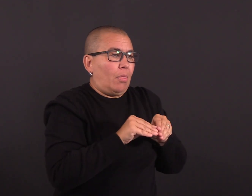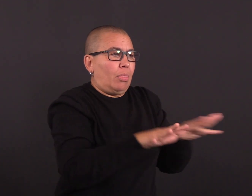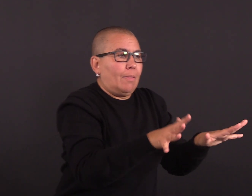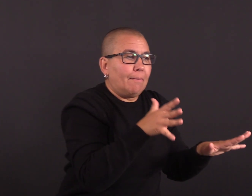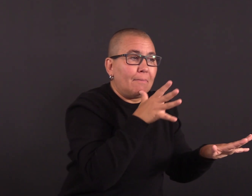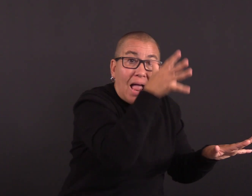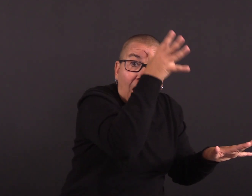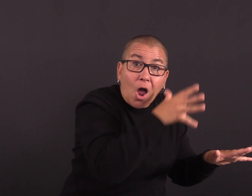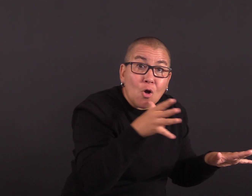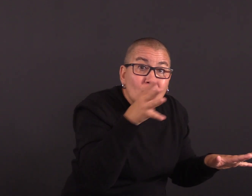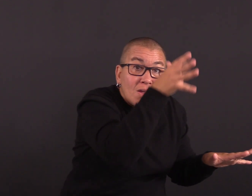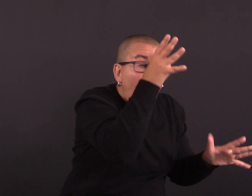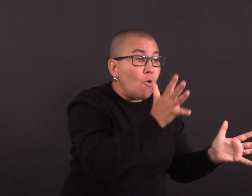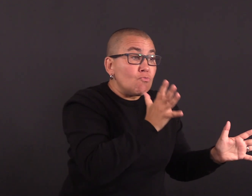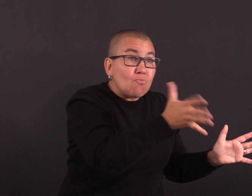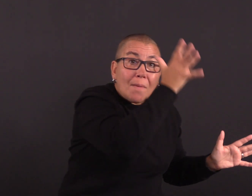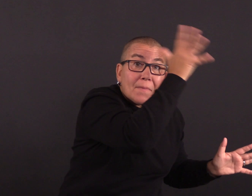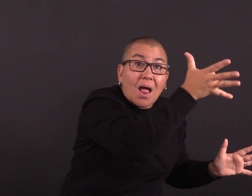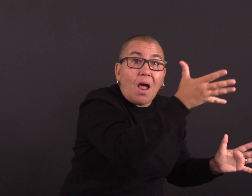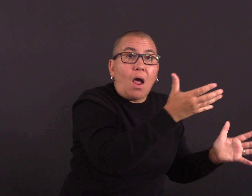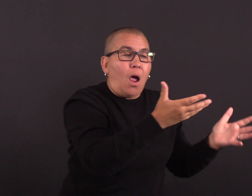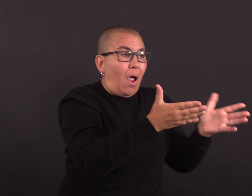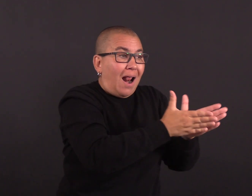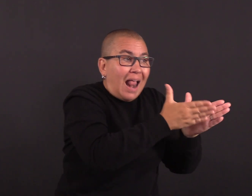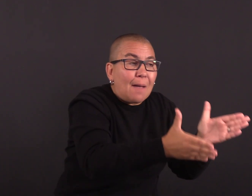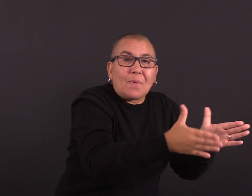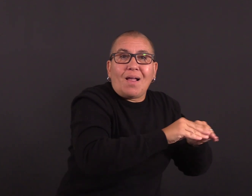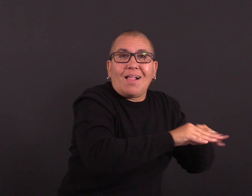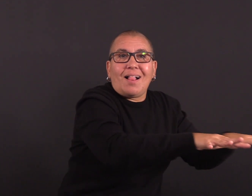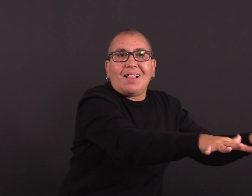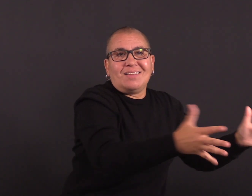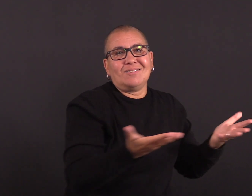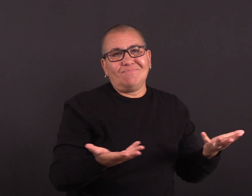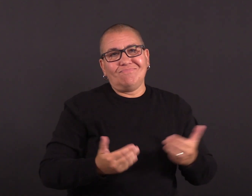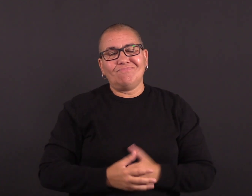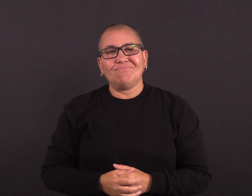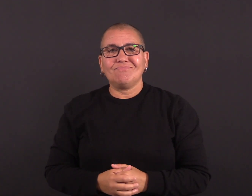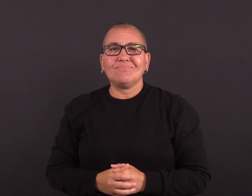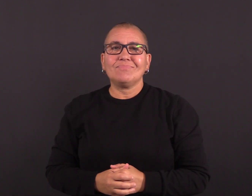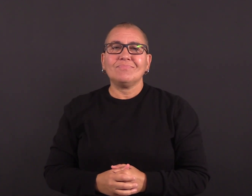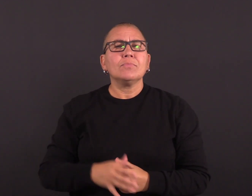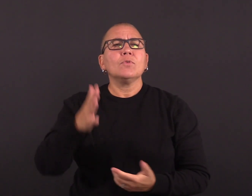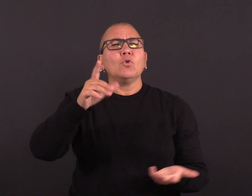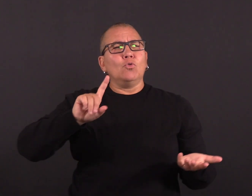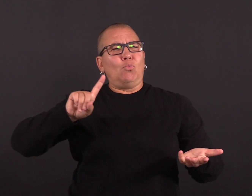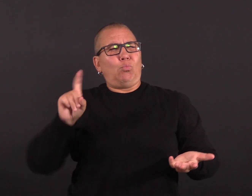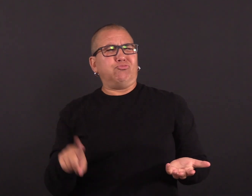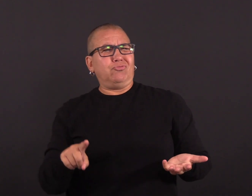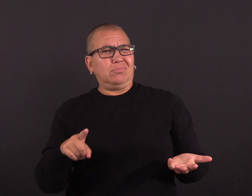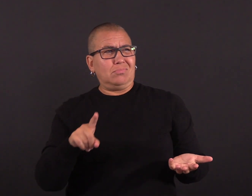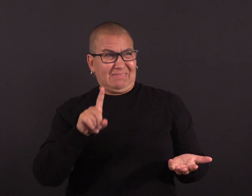Influenza usually emerges in winter, which makes vaccine guidance different. People might consider